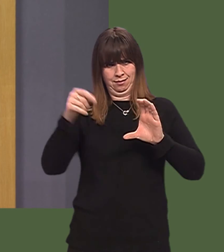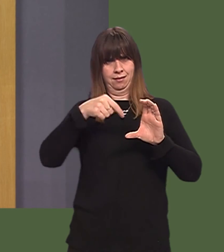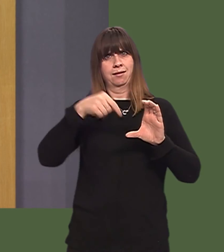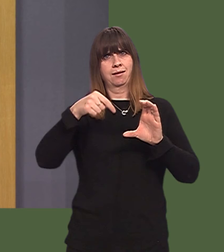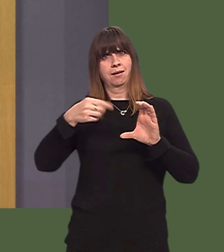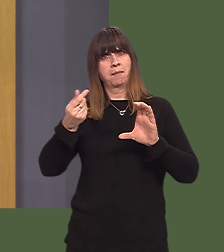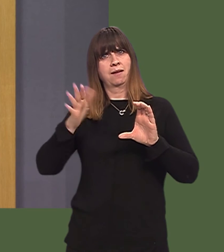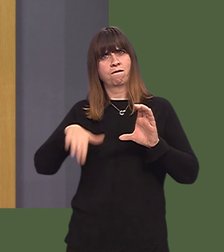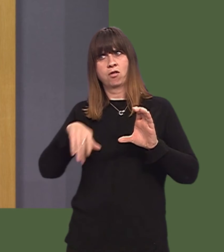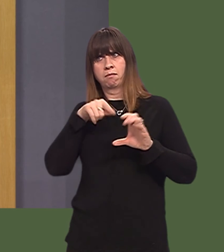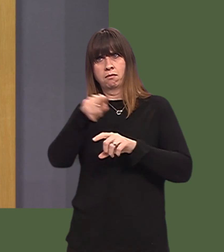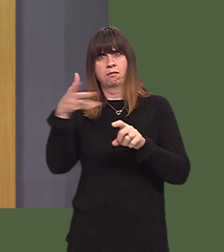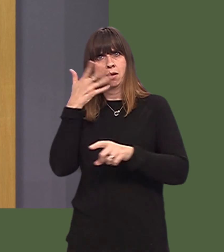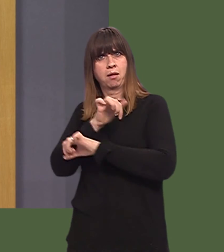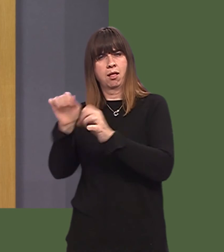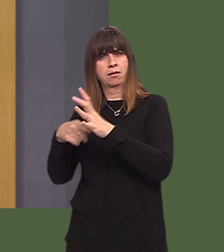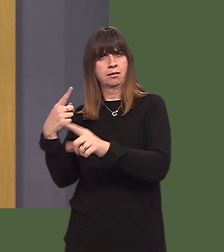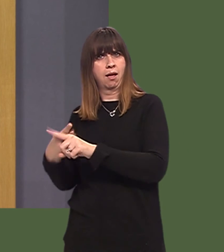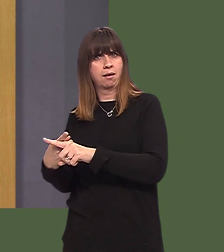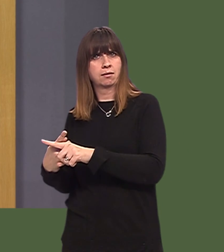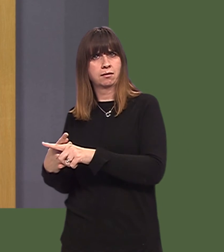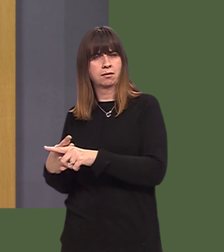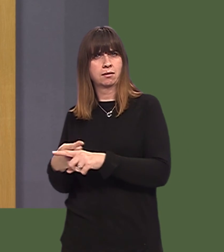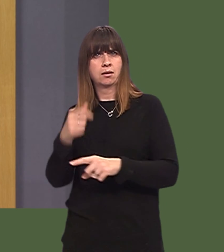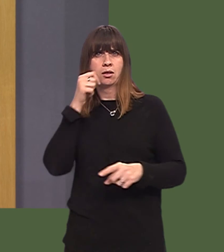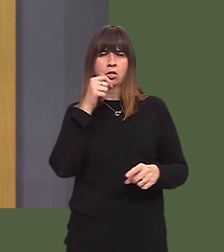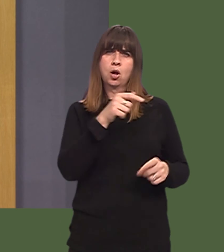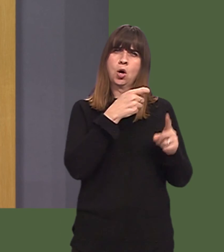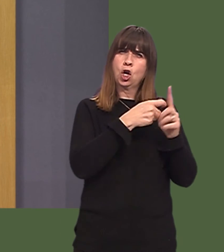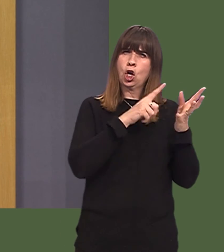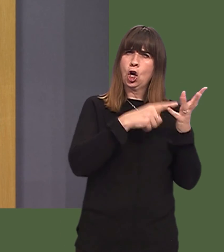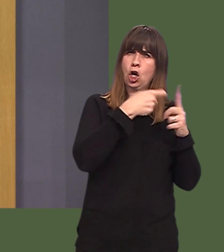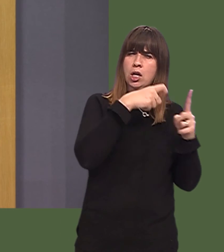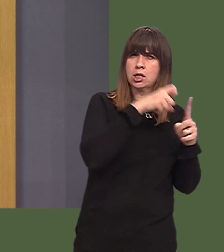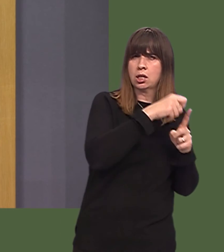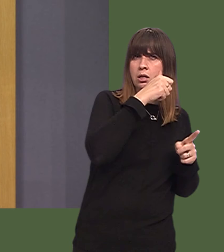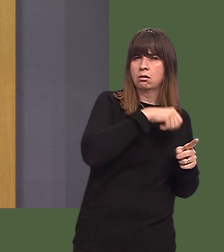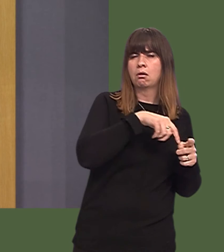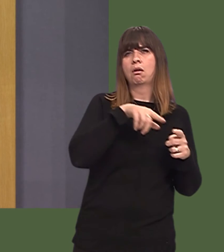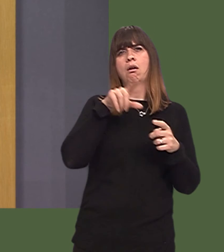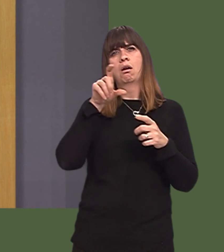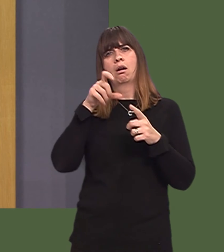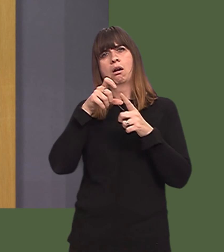Now, questions have arisen recently over Kukd, Kancoat and the AWEMA scandal, and I am aware